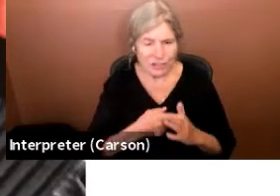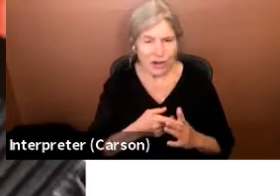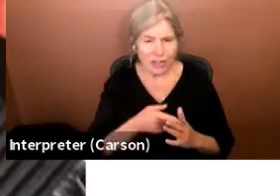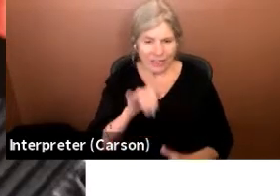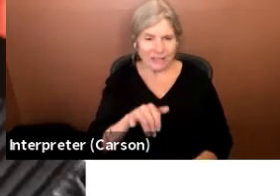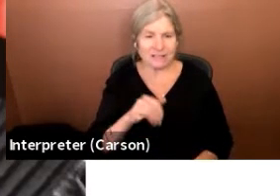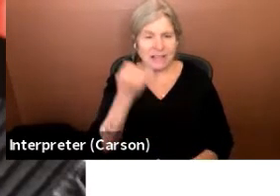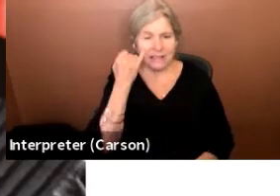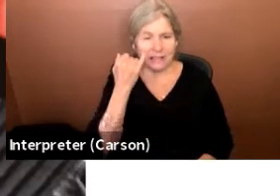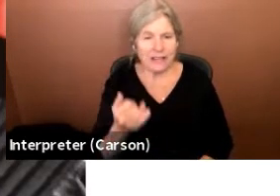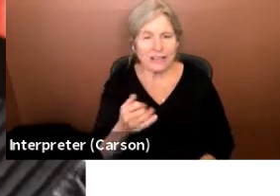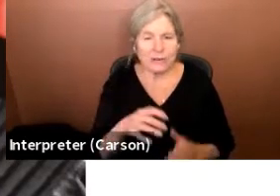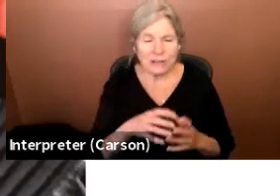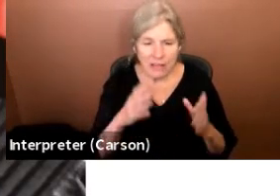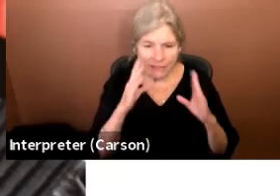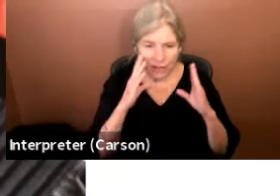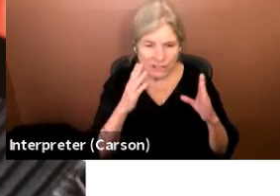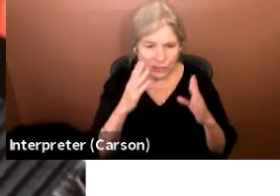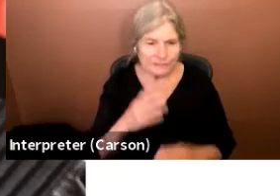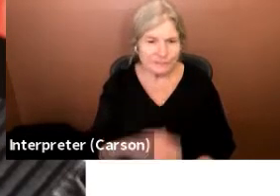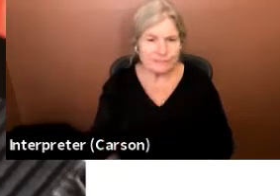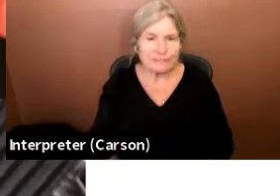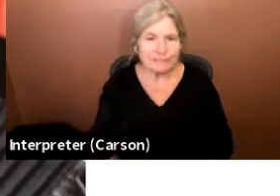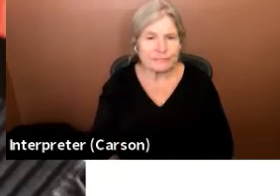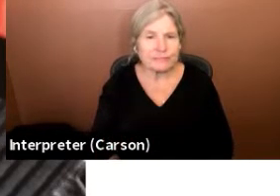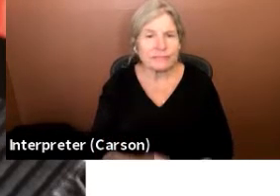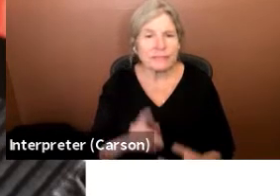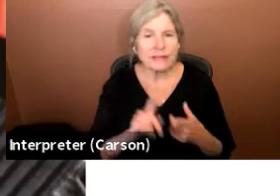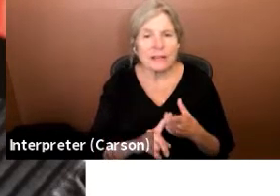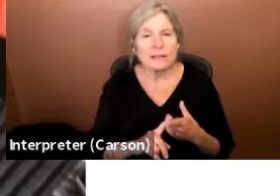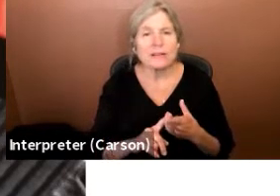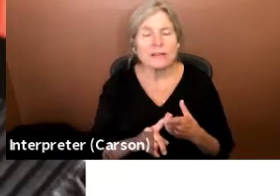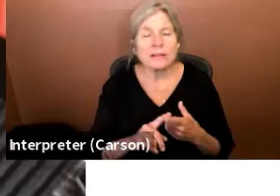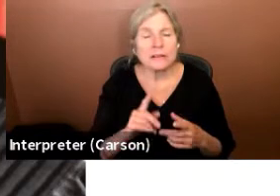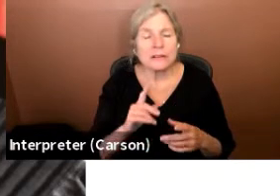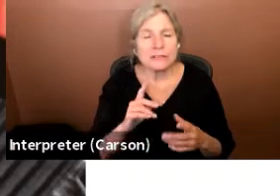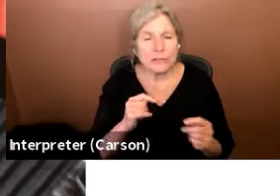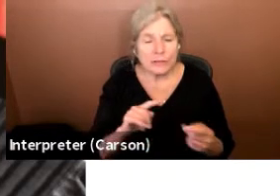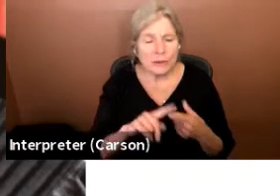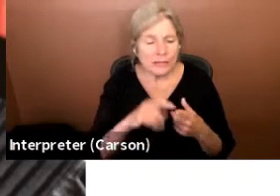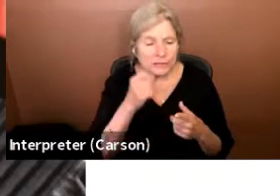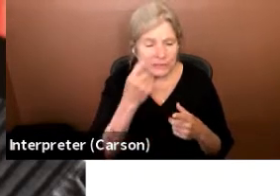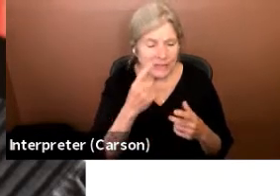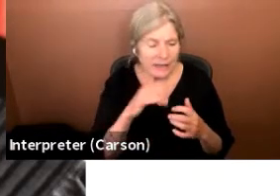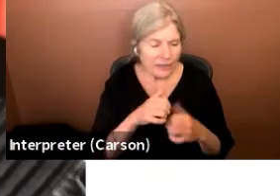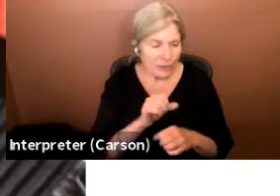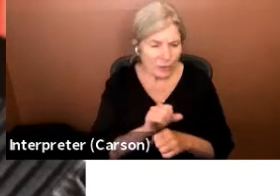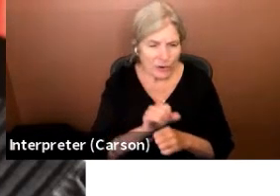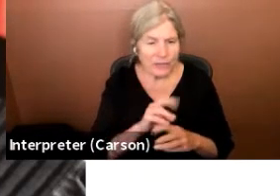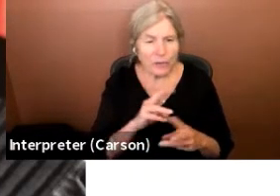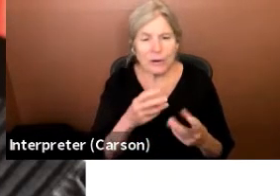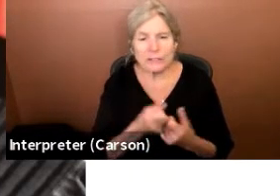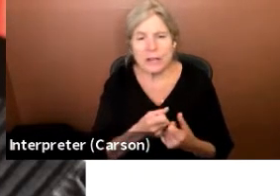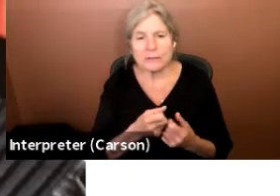concentration in order to get to the story to try to understand how it works. The workshops are much more playful, obviously.